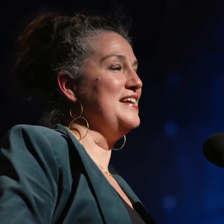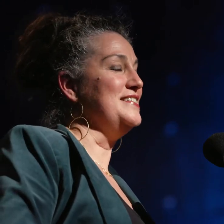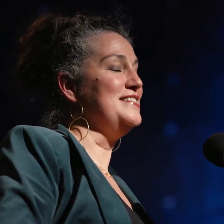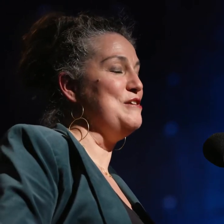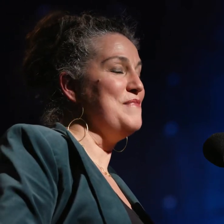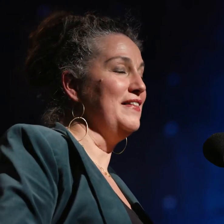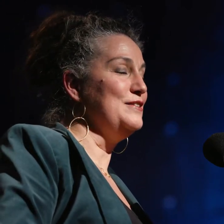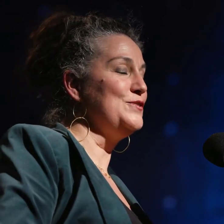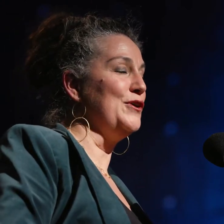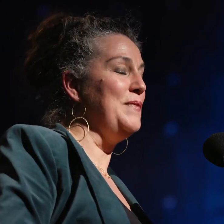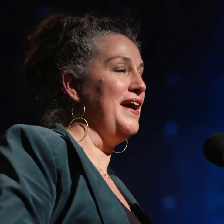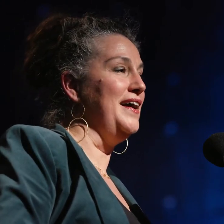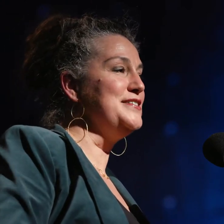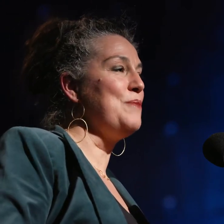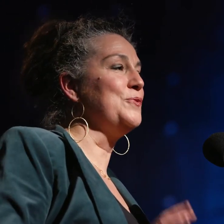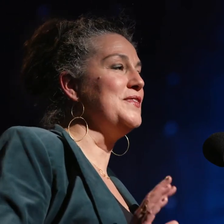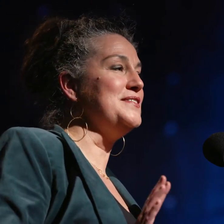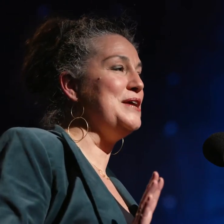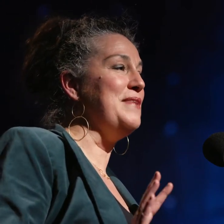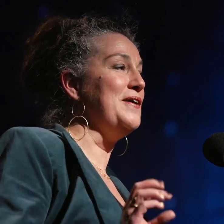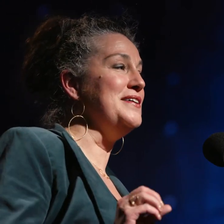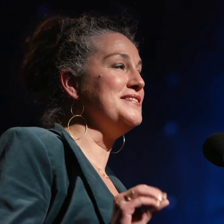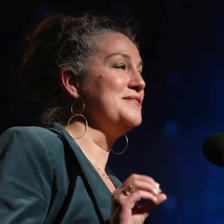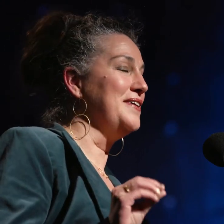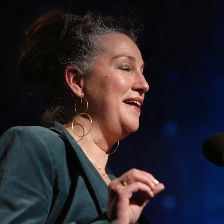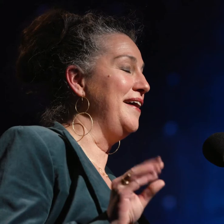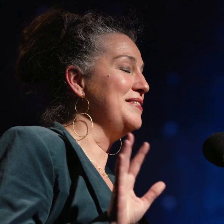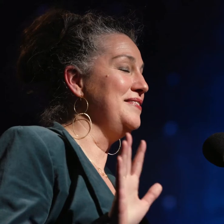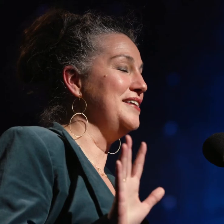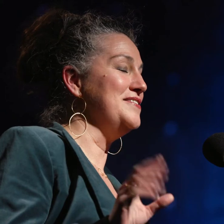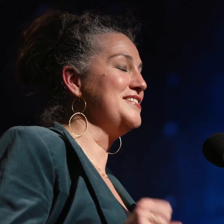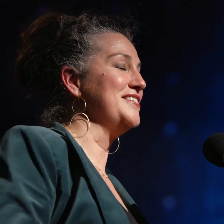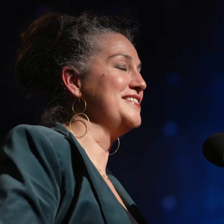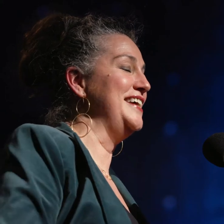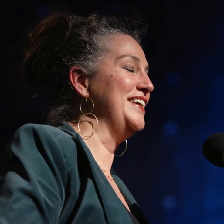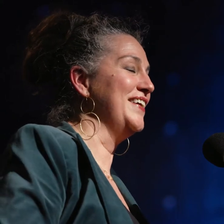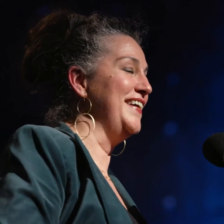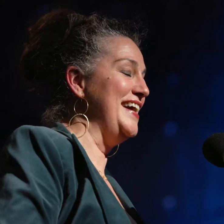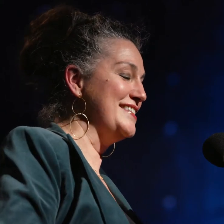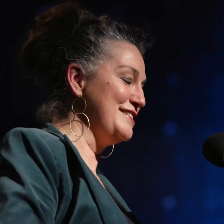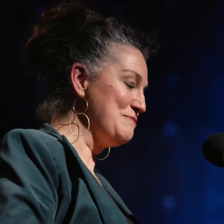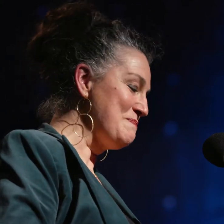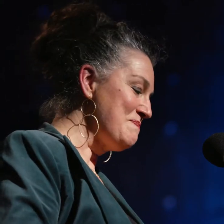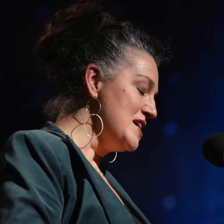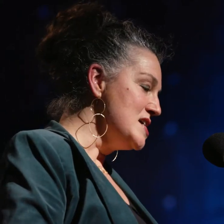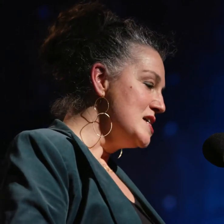is a melon sorbet topped with the same berries that have still staining her hands.